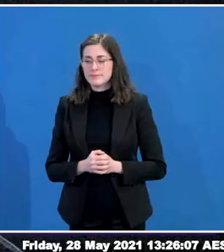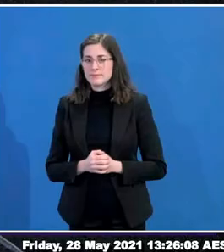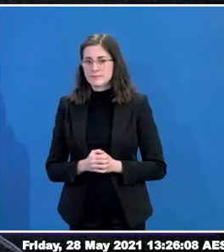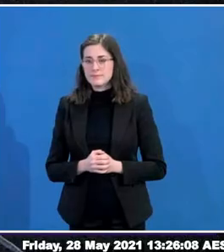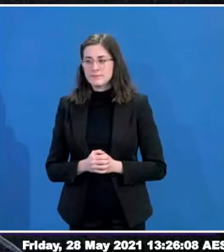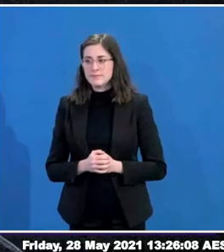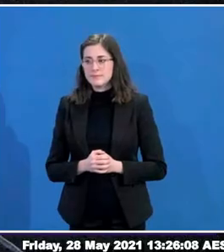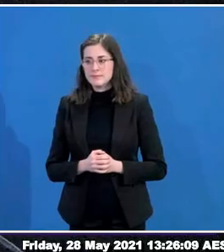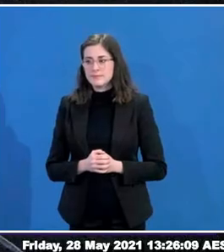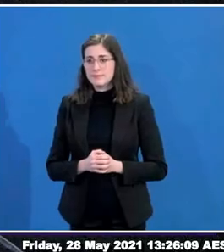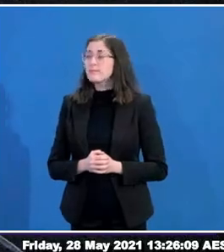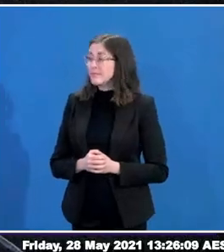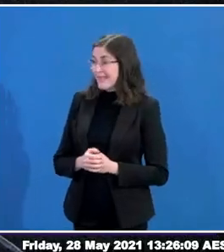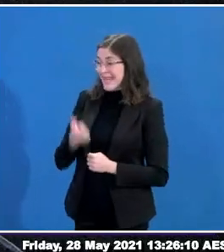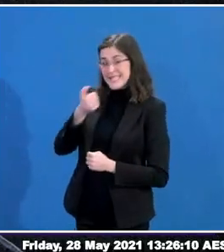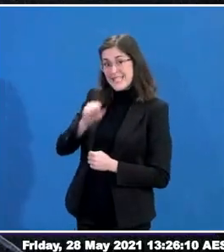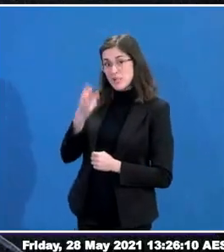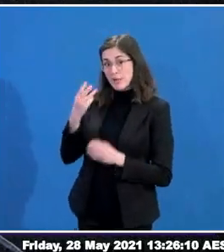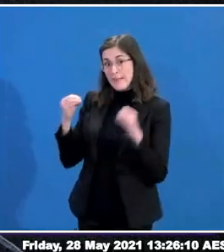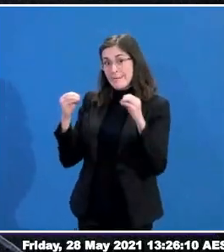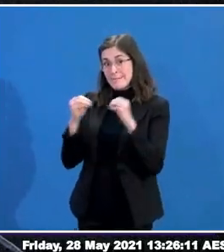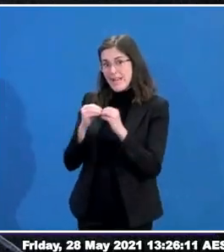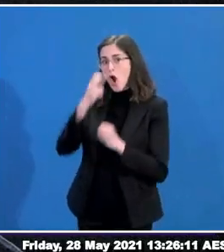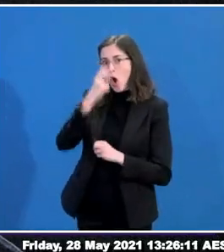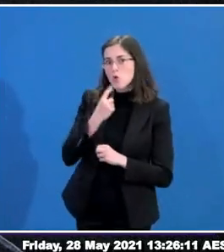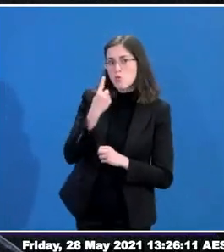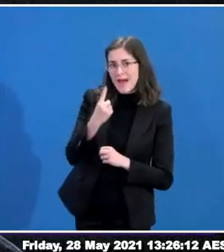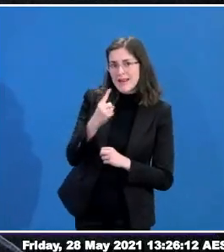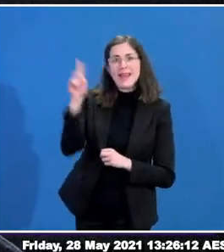MR McNAUGHTON: The document at 63B was superseded by 63C.